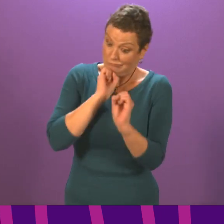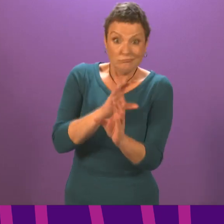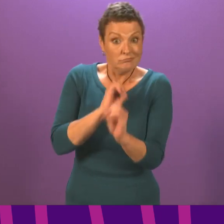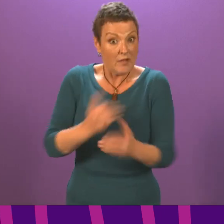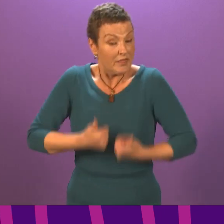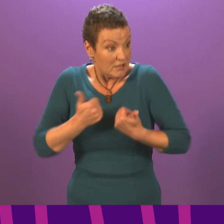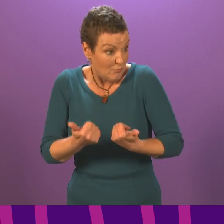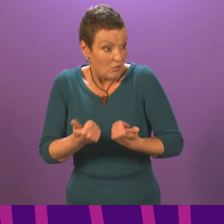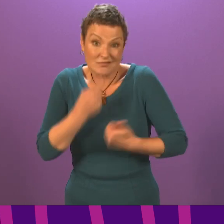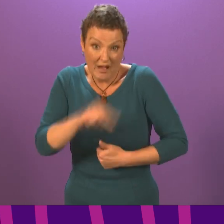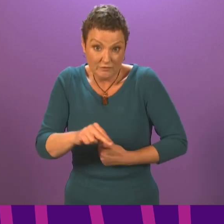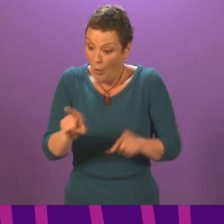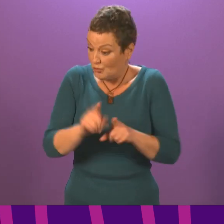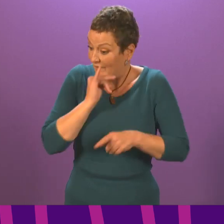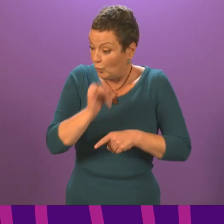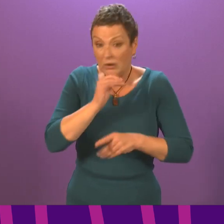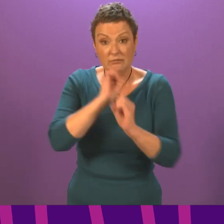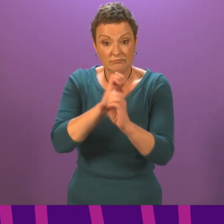that I have been sharing with the Parliament weekly—I am sure that she has—she will